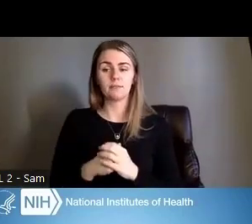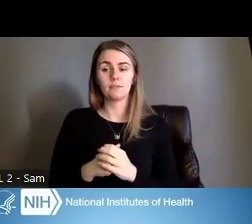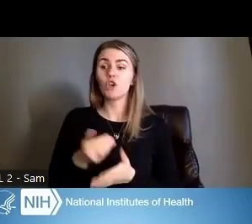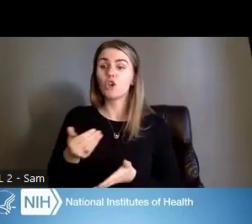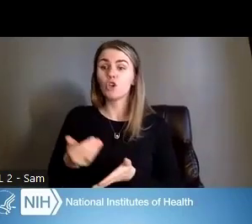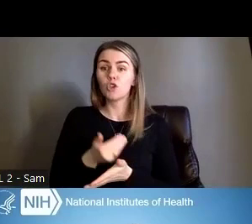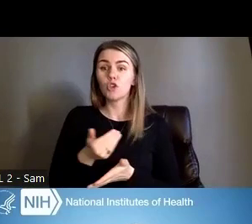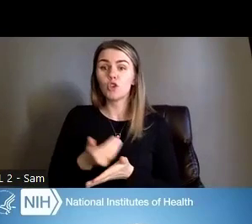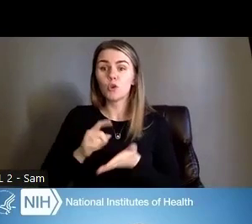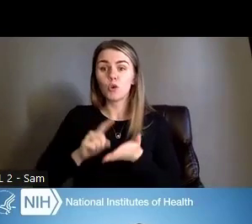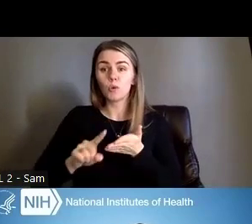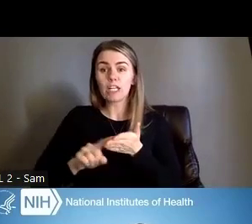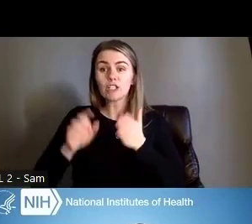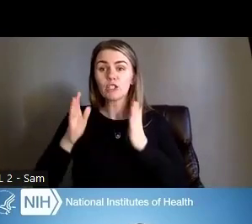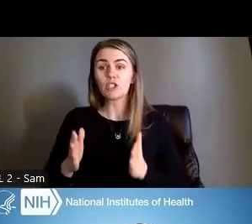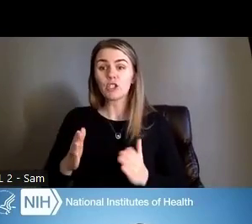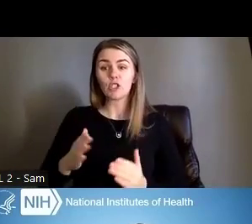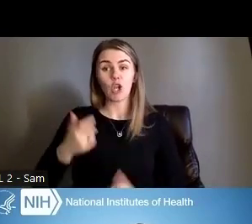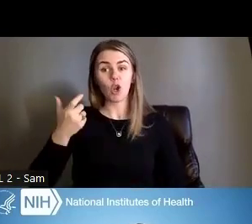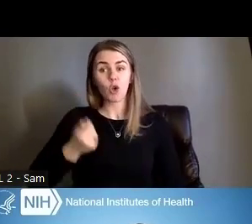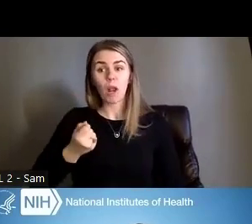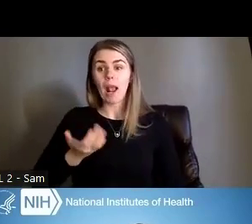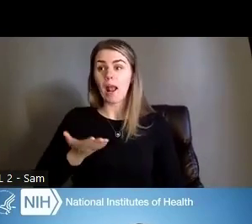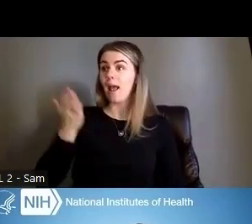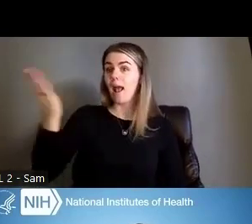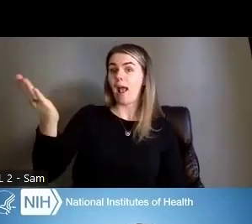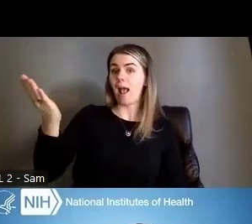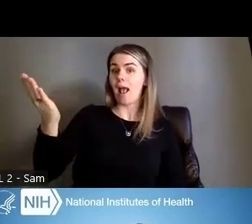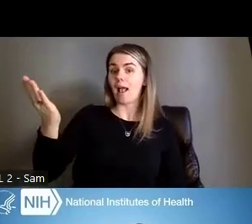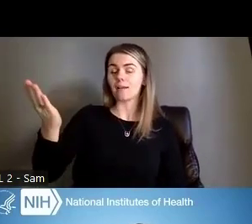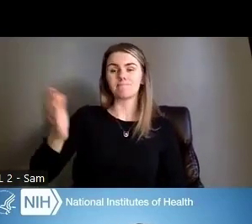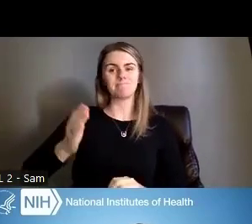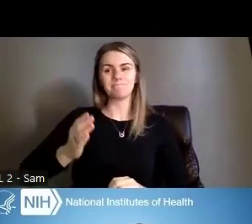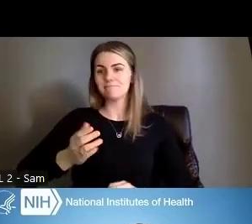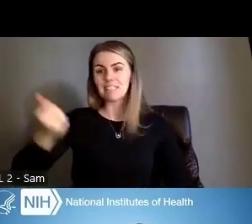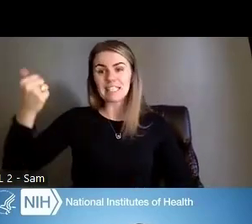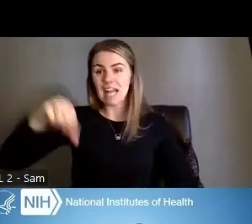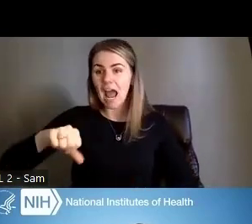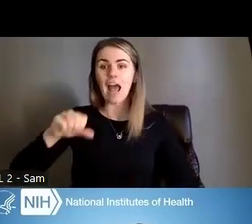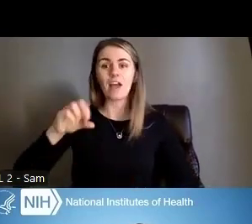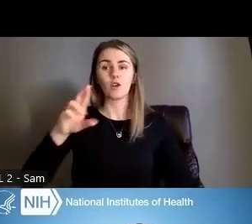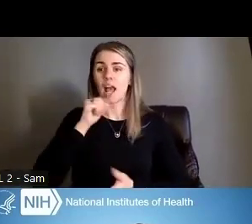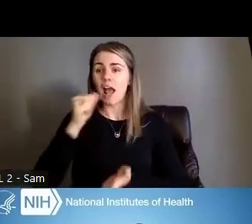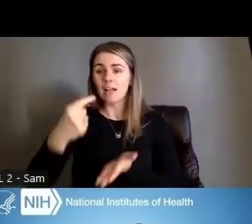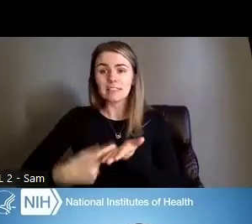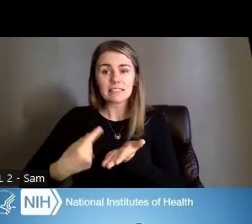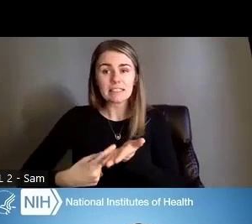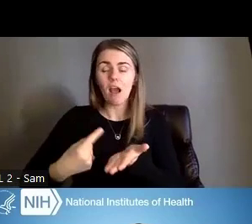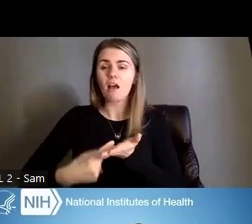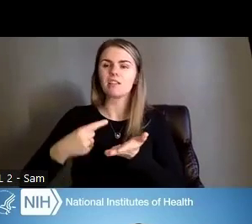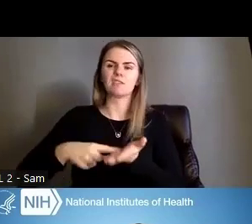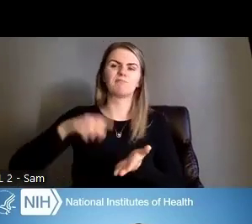It doesn't get discussed, and then they are .. . give up and move on to the next idea. But a lot of these grants, these R01s,